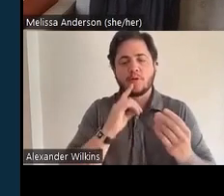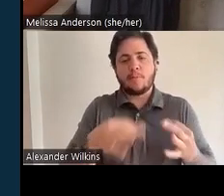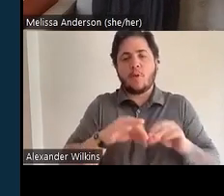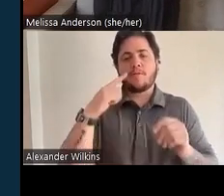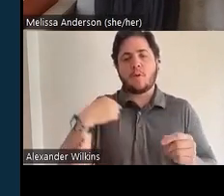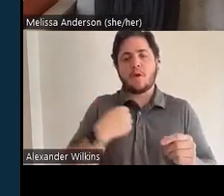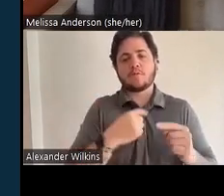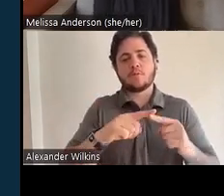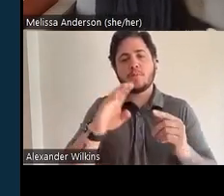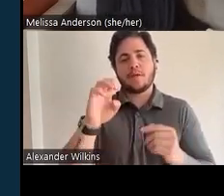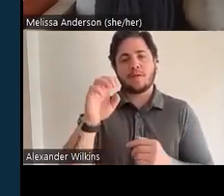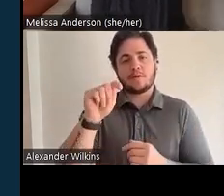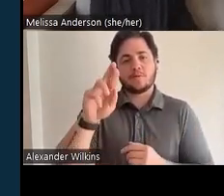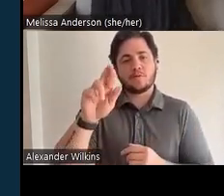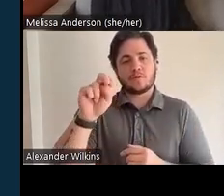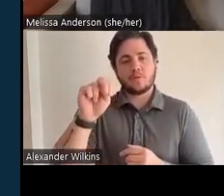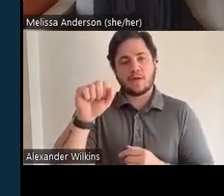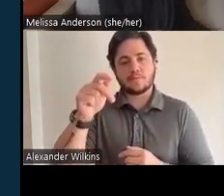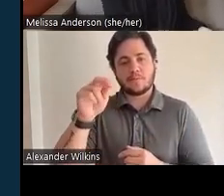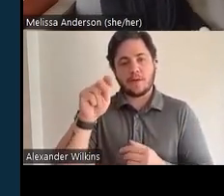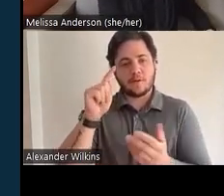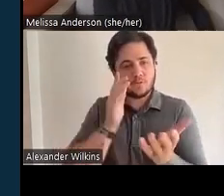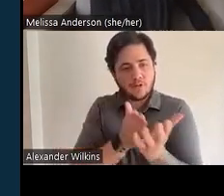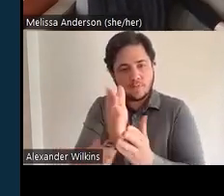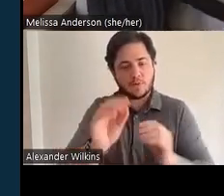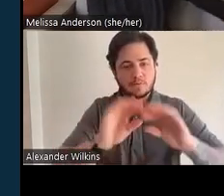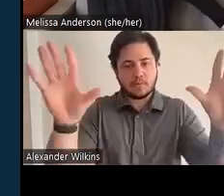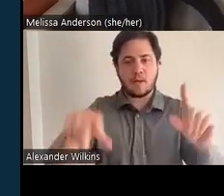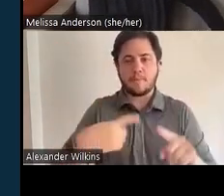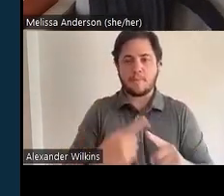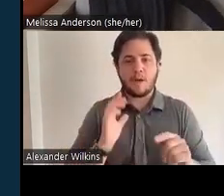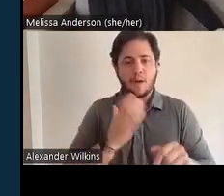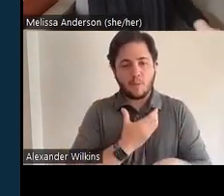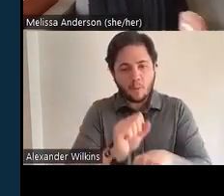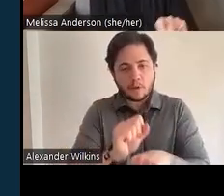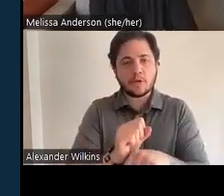Our team is working importantly, with the community, to make transparent,